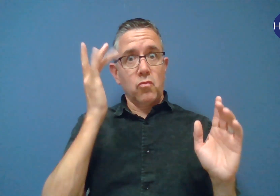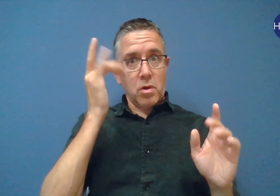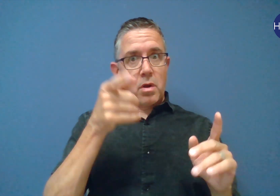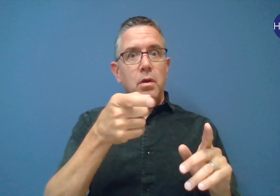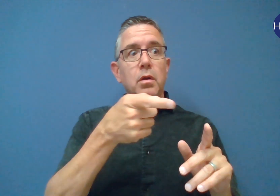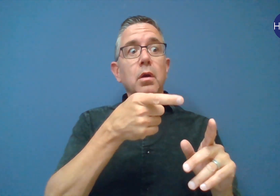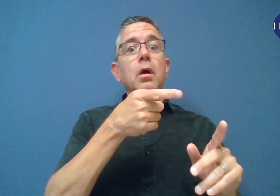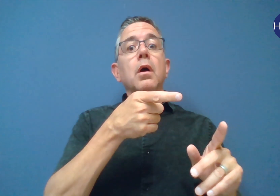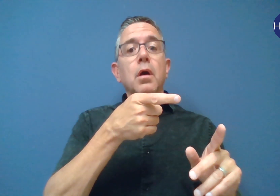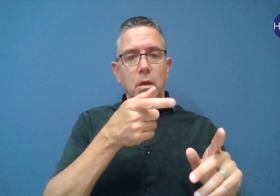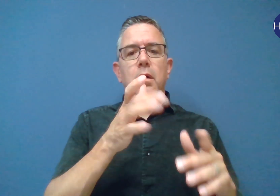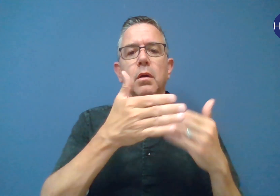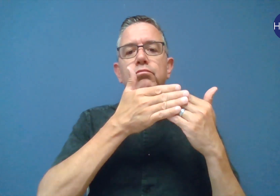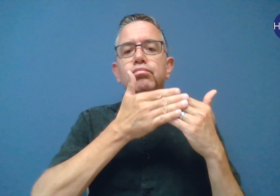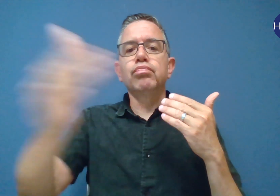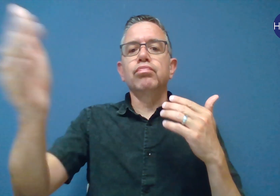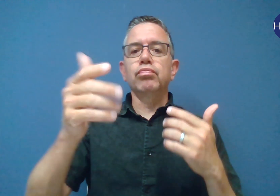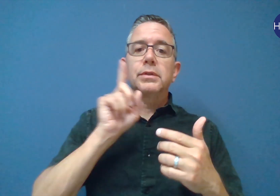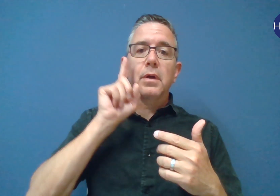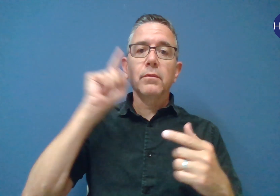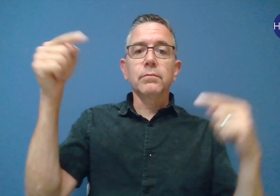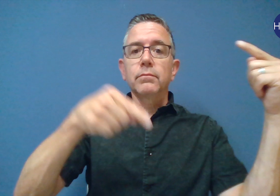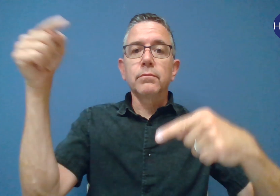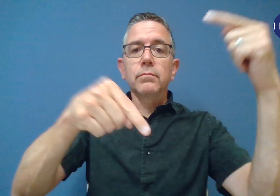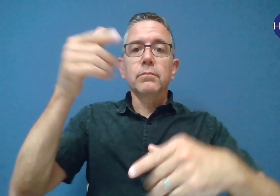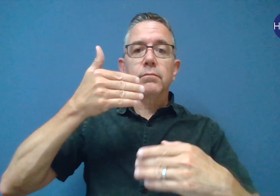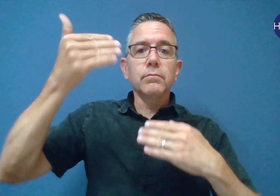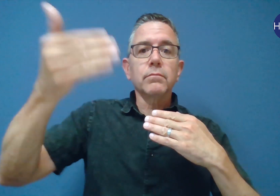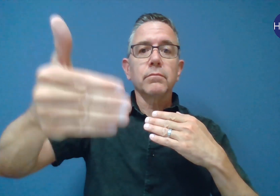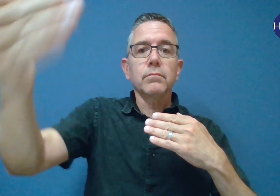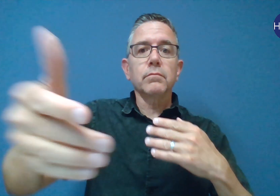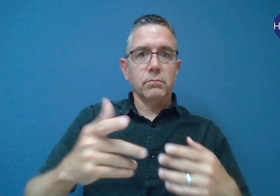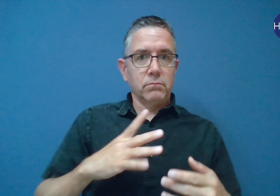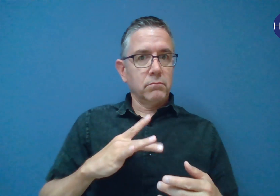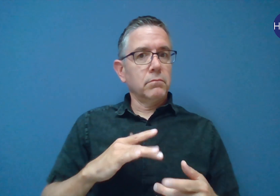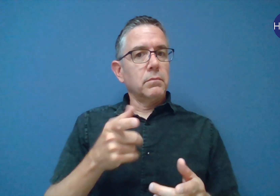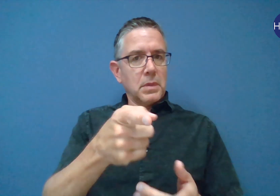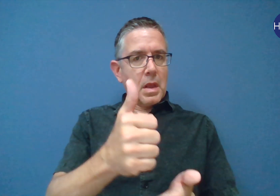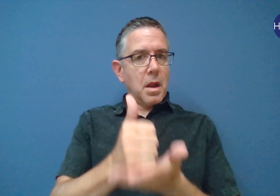It will benefit for you and other individuals from now on. You help.